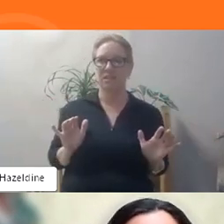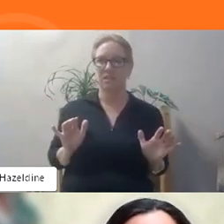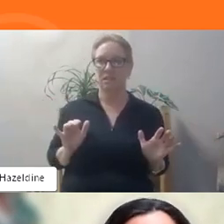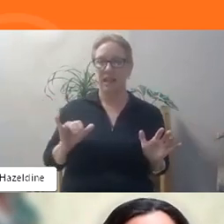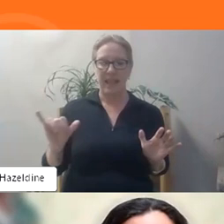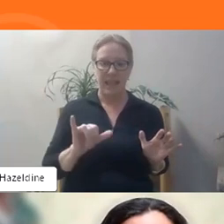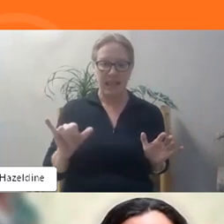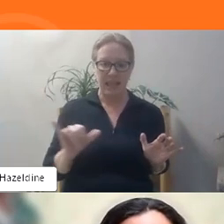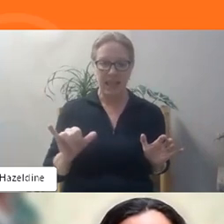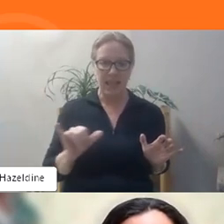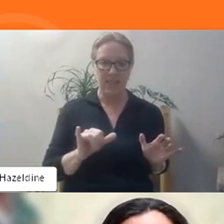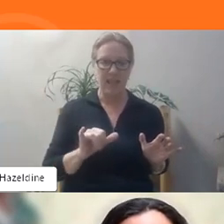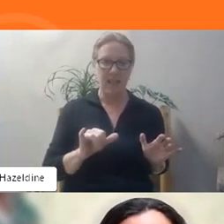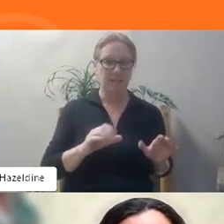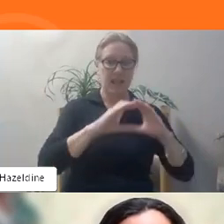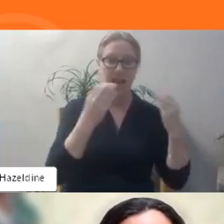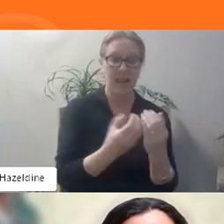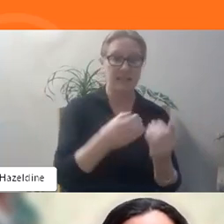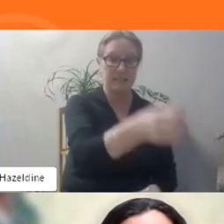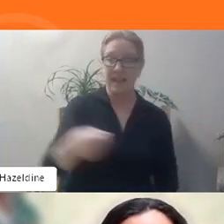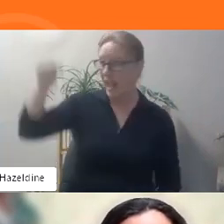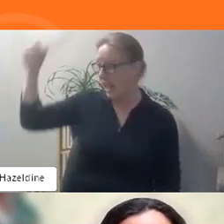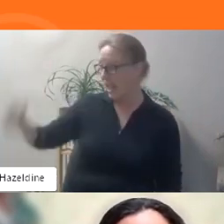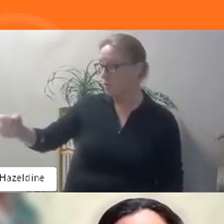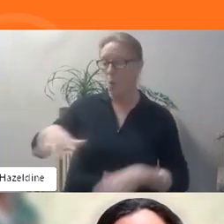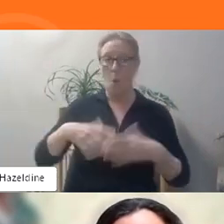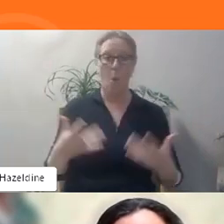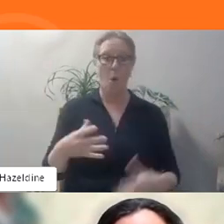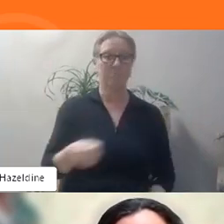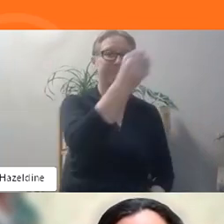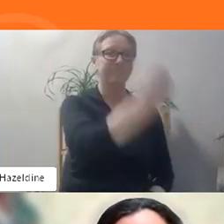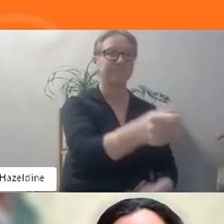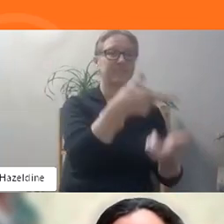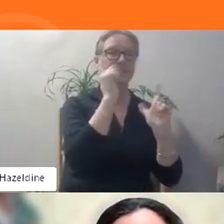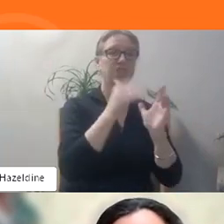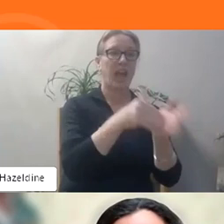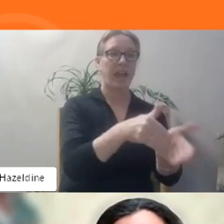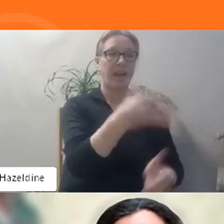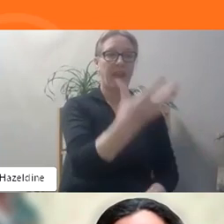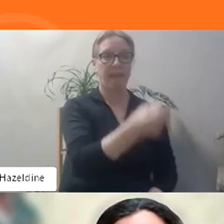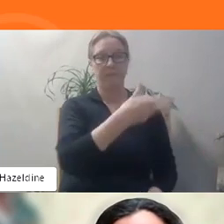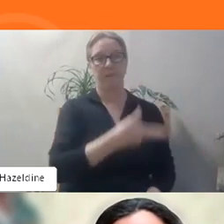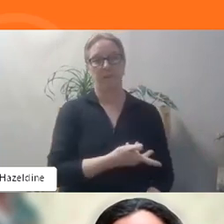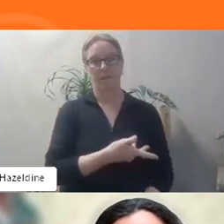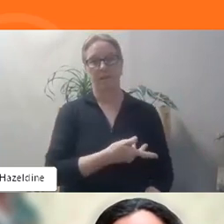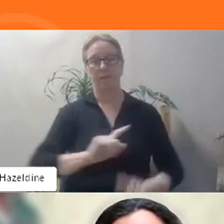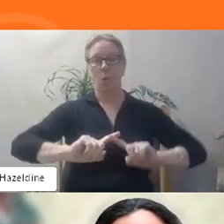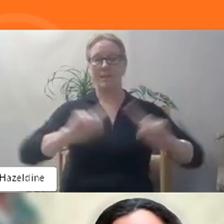either in being withdrawn from classes, being sort of parked with a teacher aide to get a different level of instruction throughout